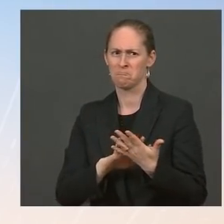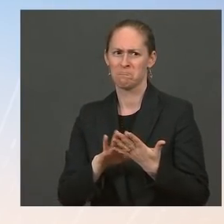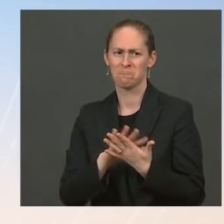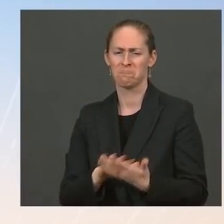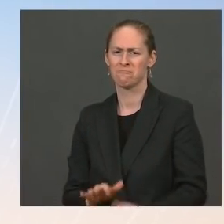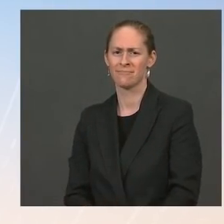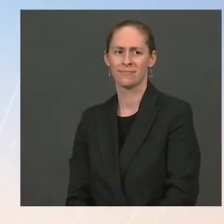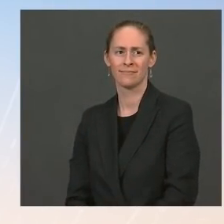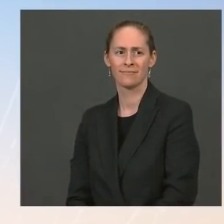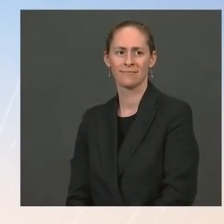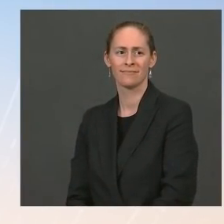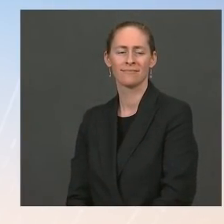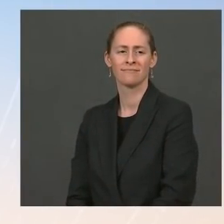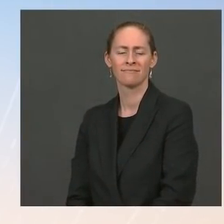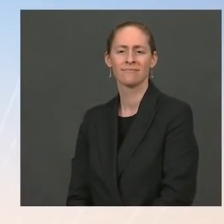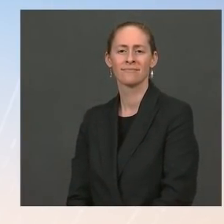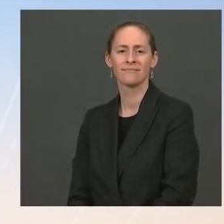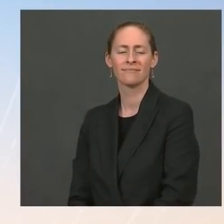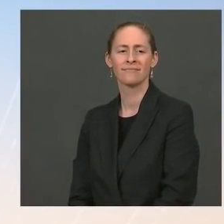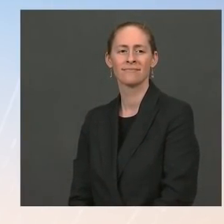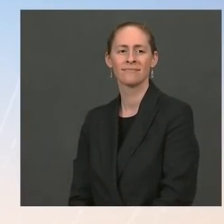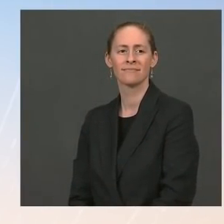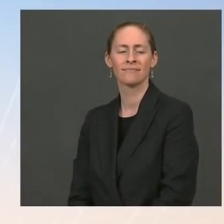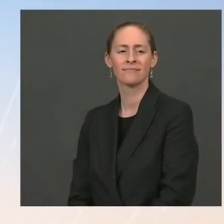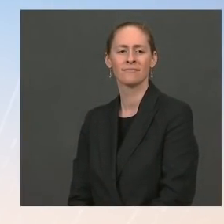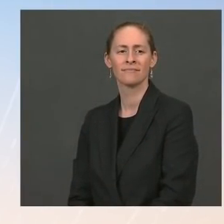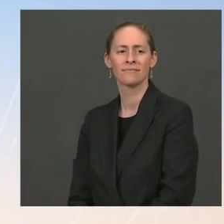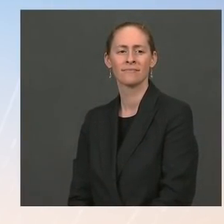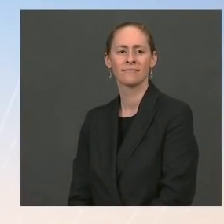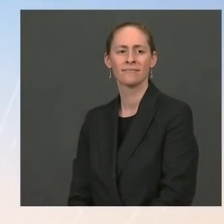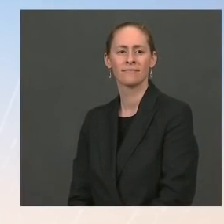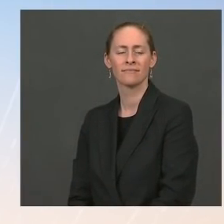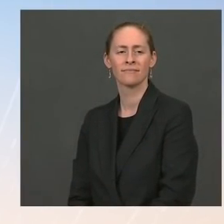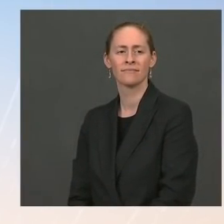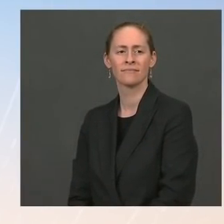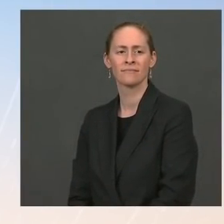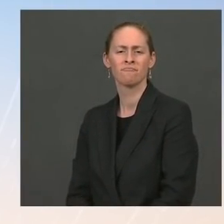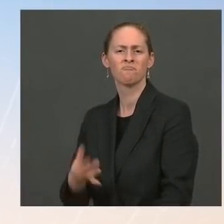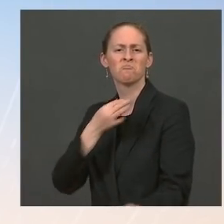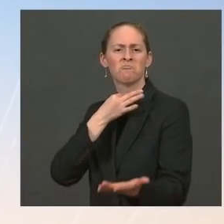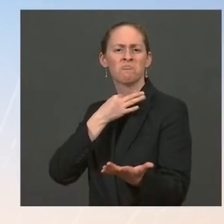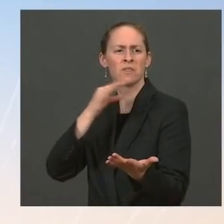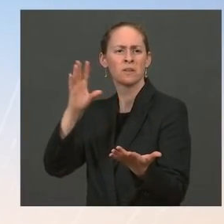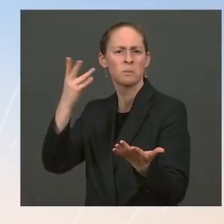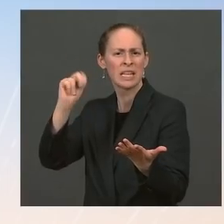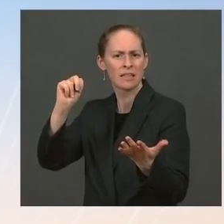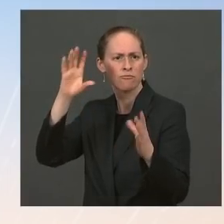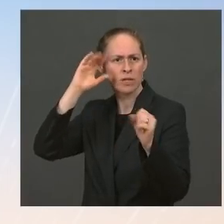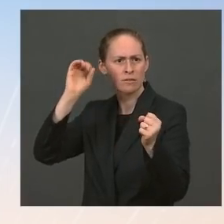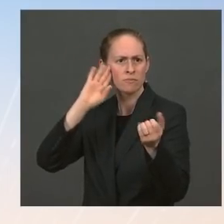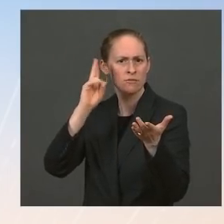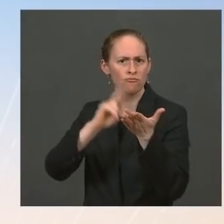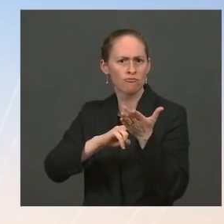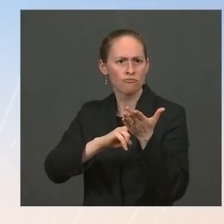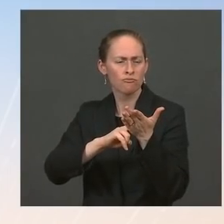And is this something where he would host something at the White House to award those medals to the families? Ms. Psaki: Well, first, let me say